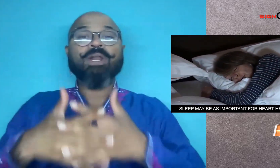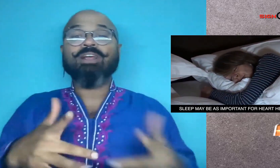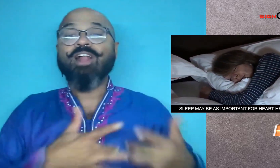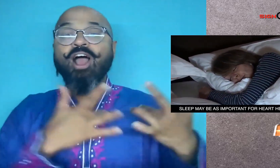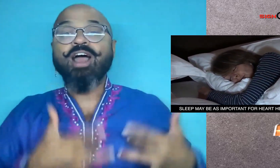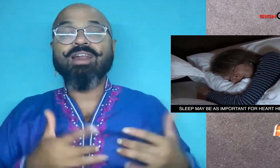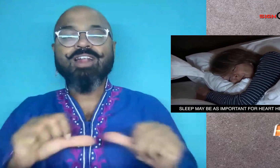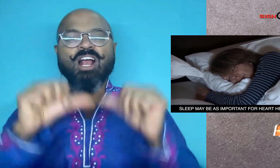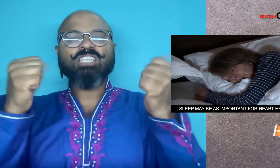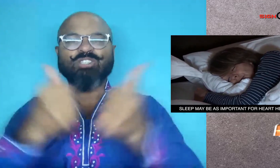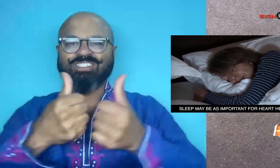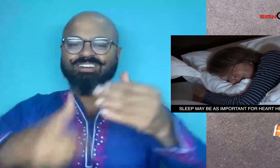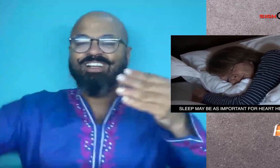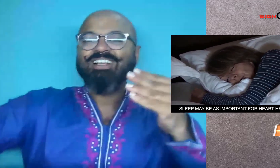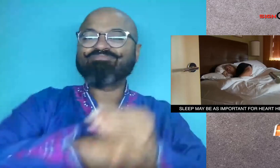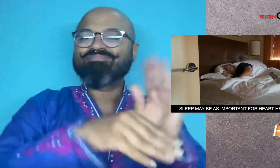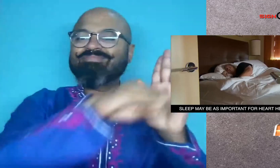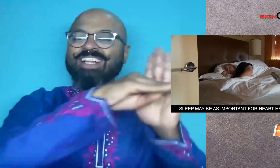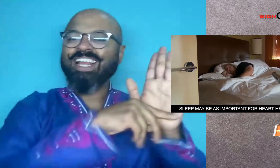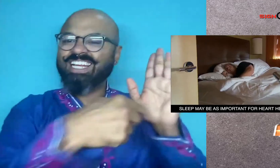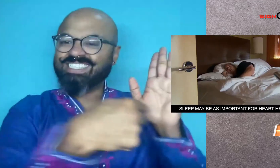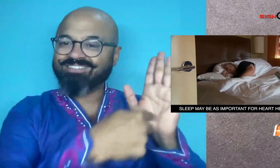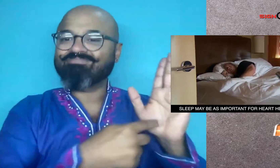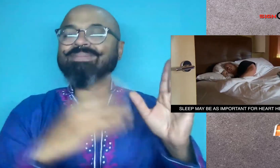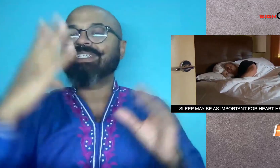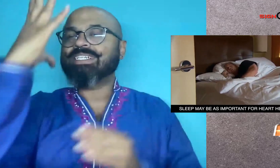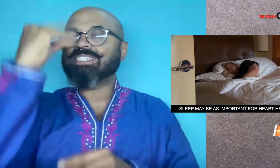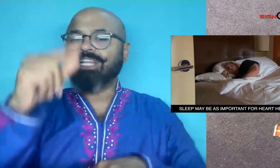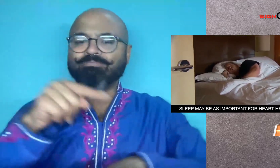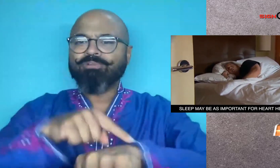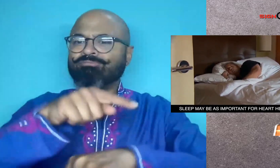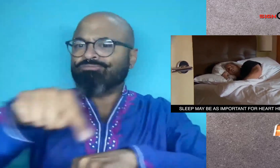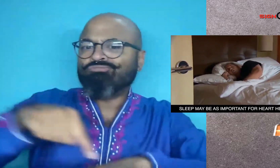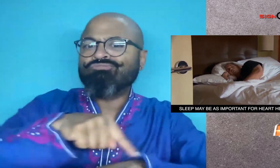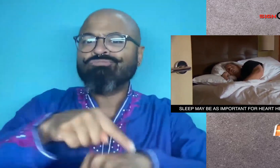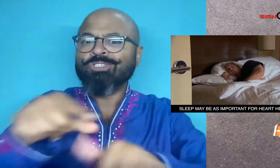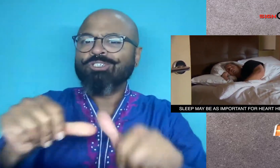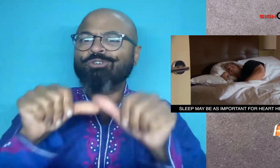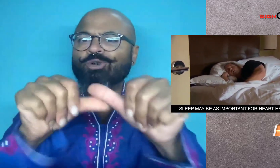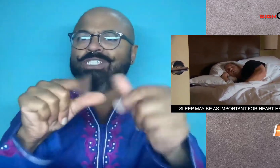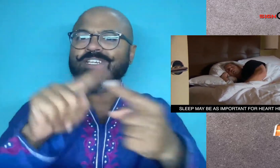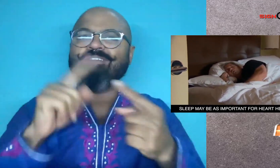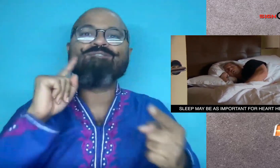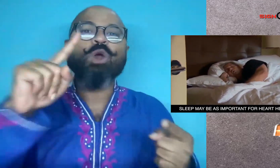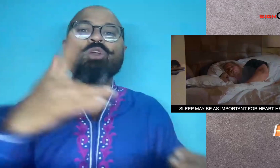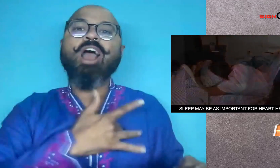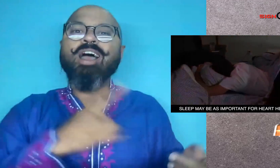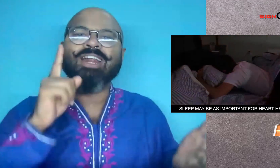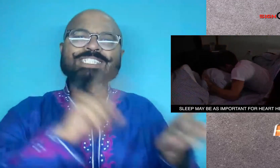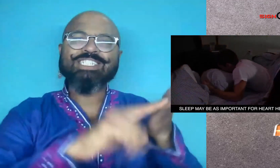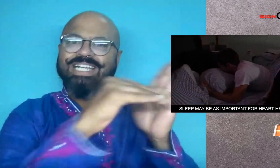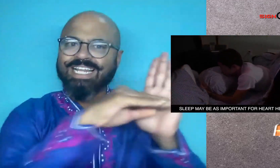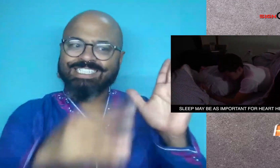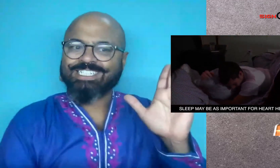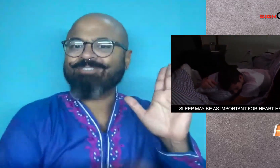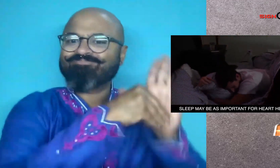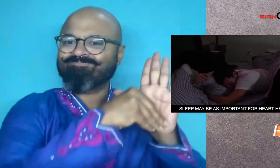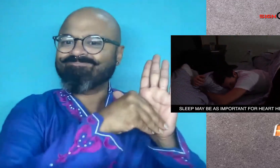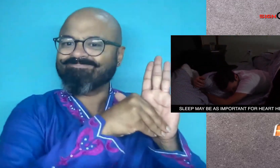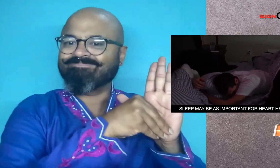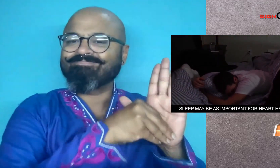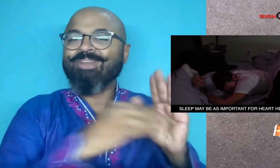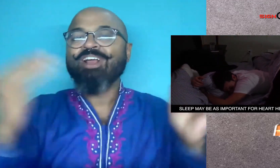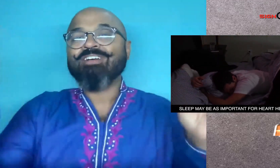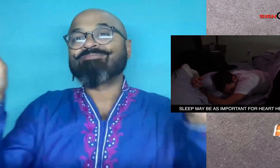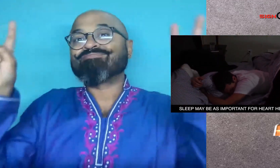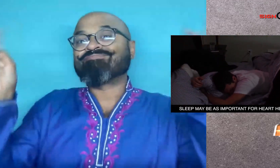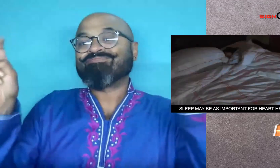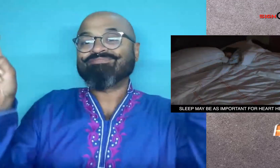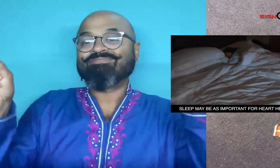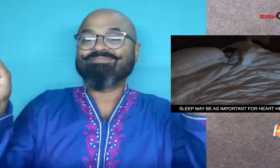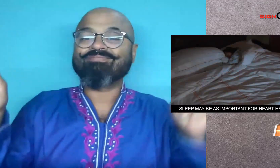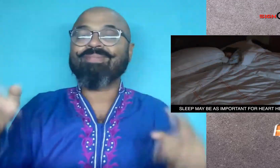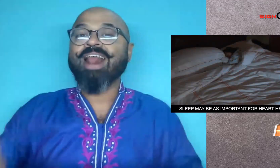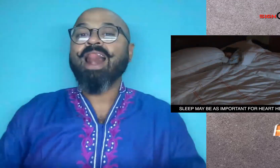of shut-eye per day Earlier this year the American Heart Association added sleep duration